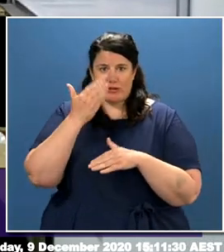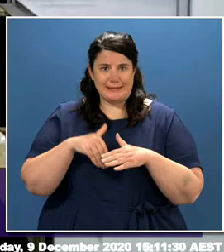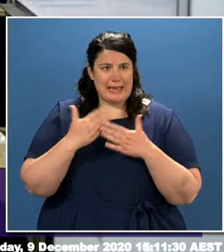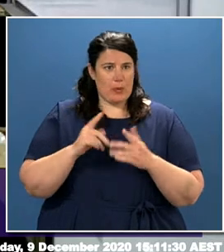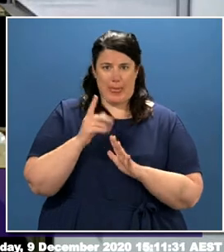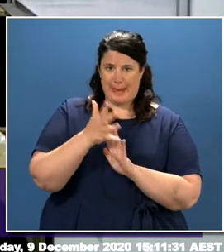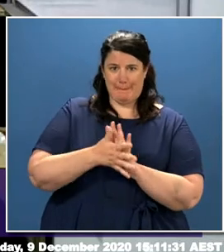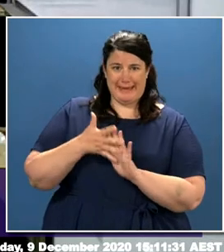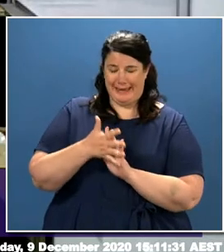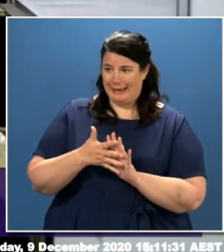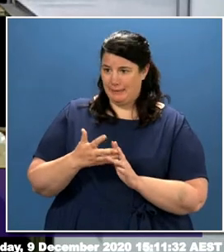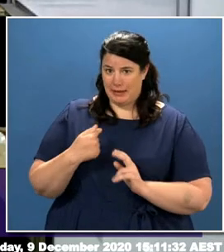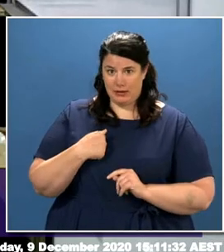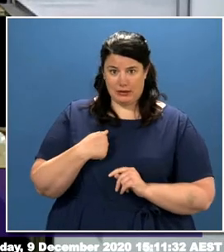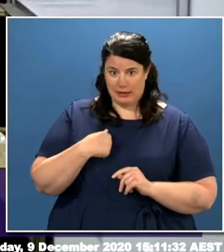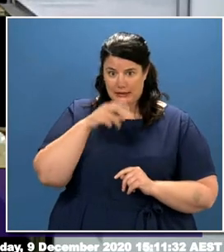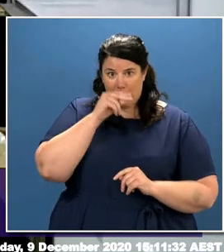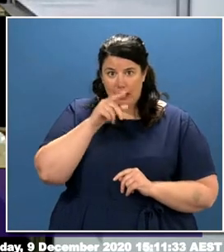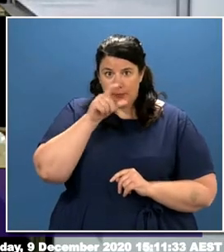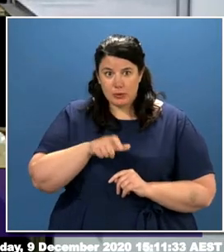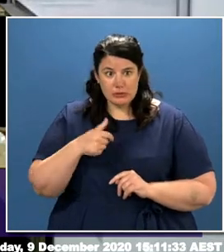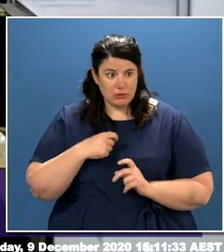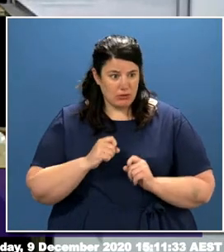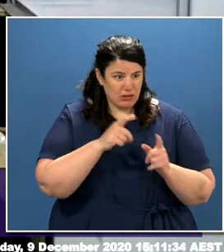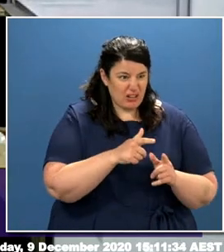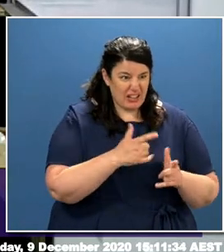for a young person, going through an assessment, to even be able